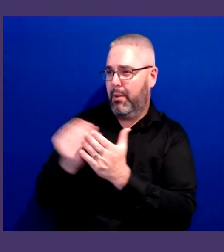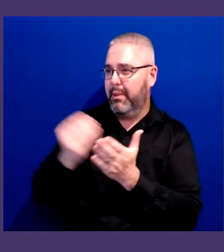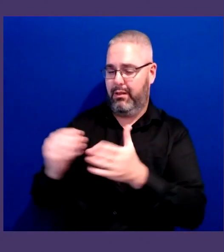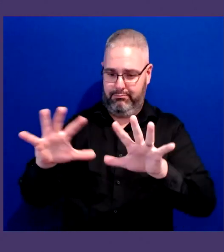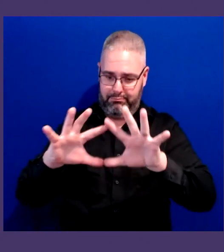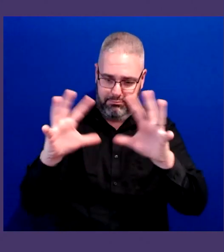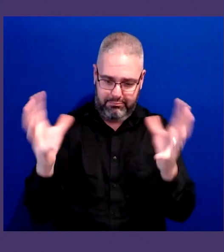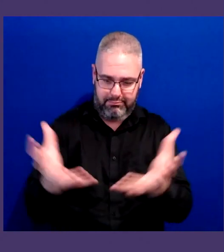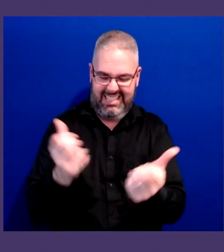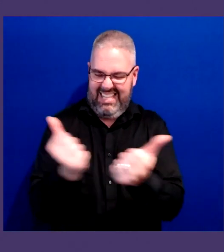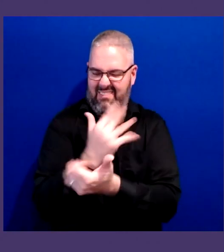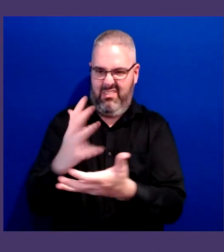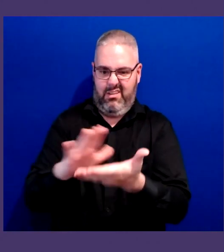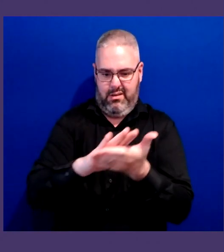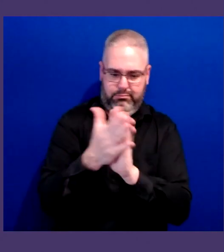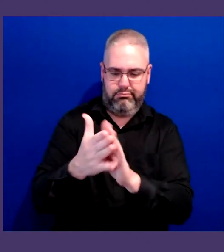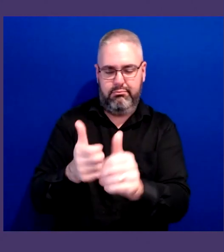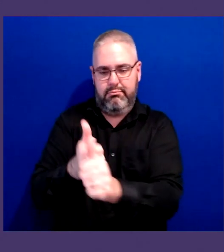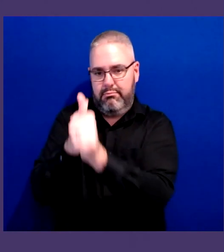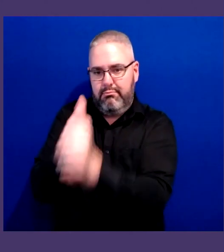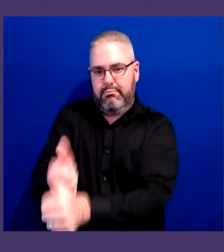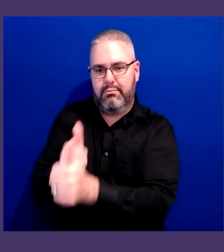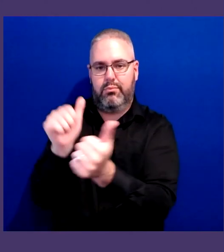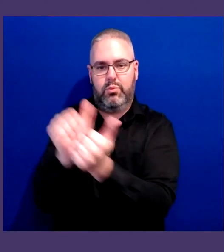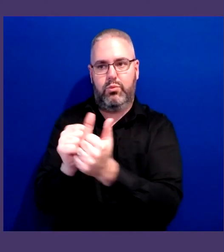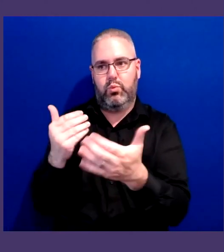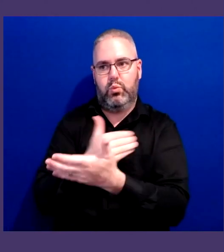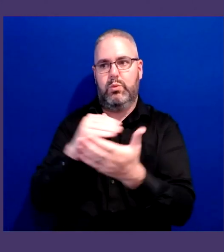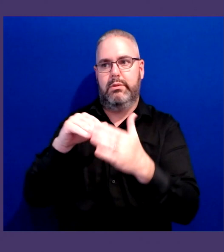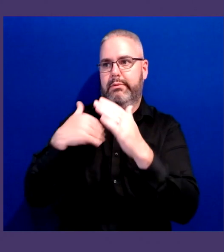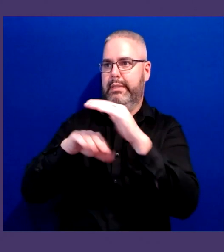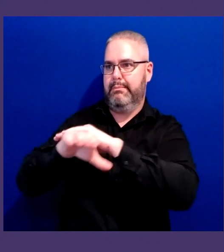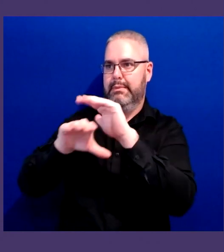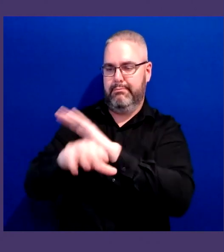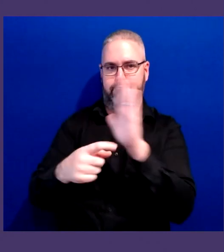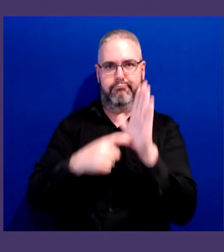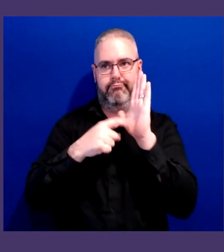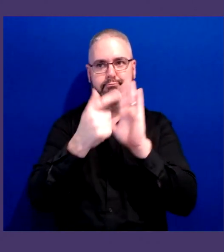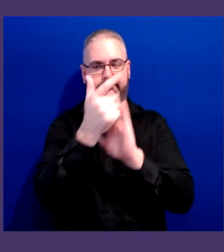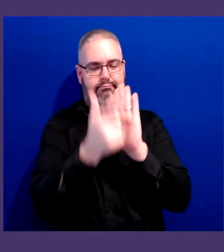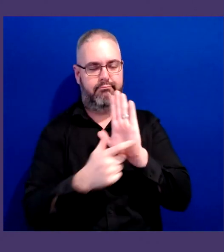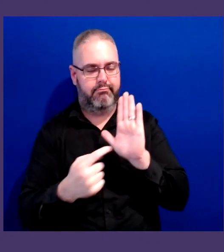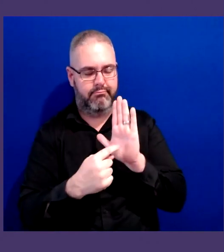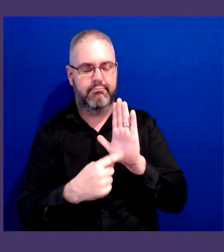with new accessibility mandates. This obviously speaks to the power of